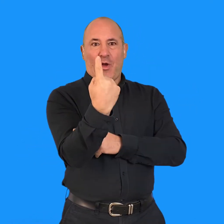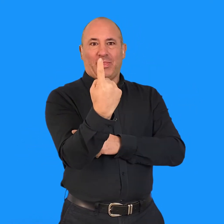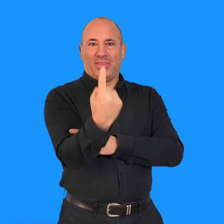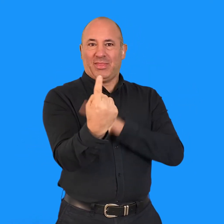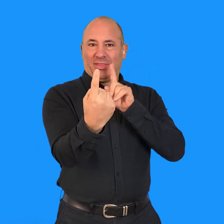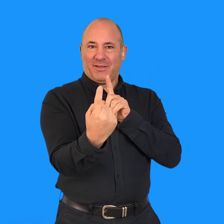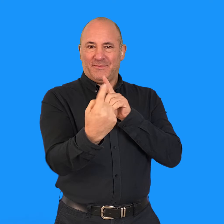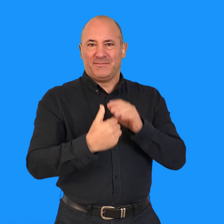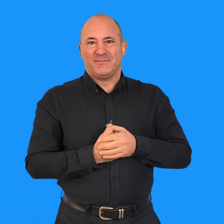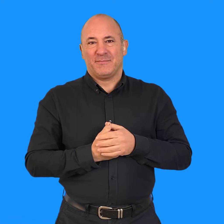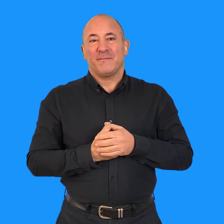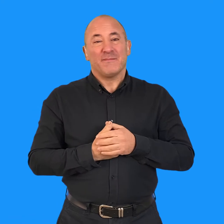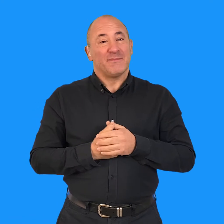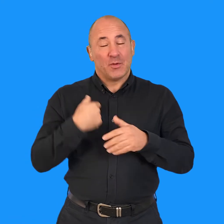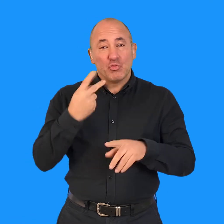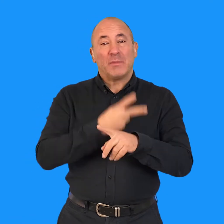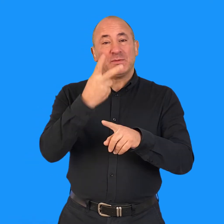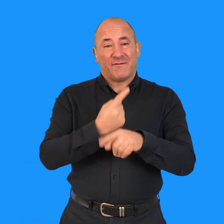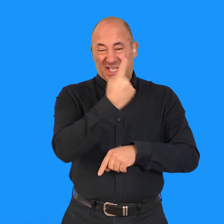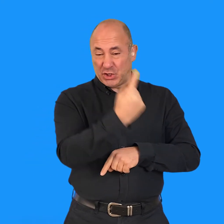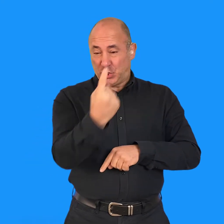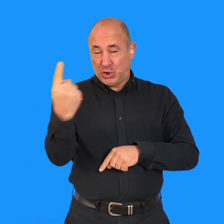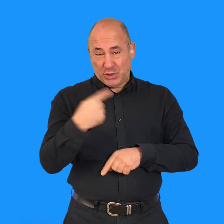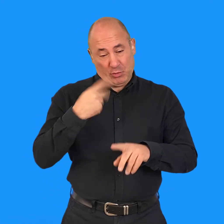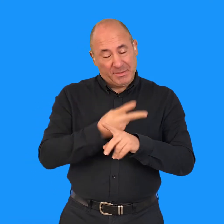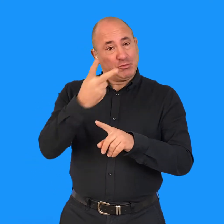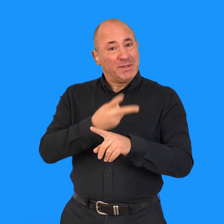And we repeat the work for each individual audience member.